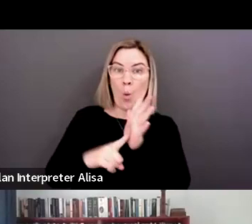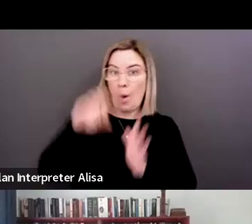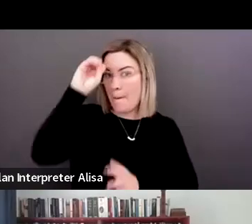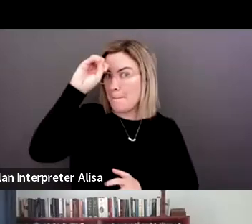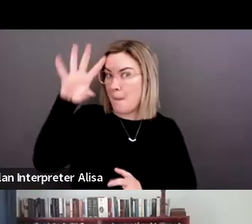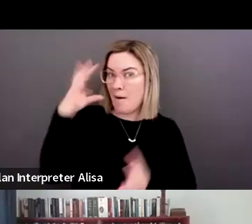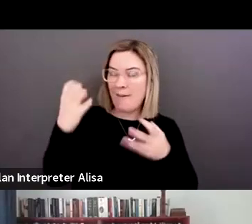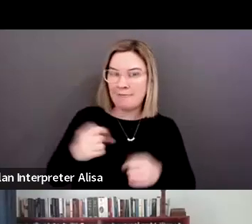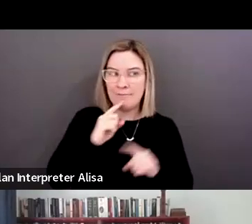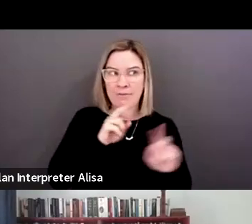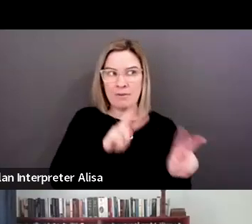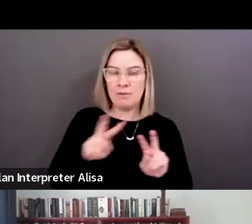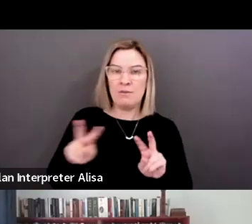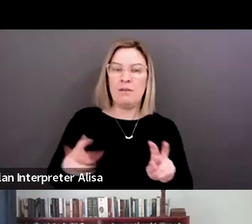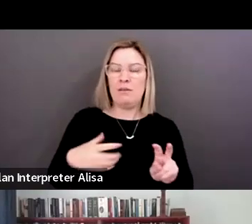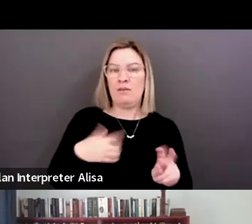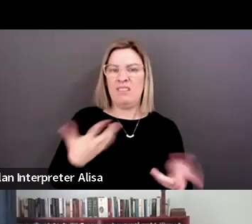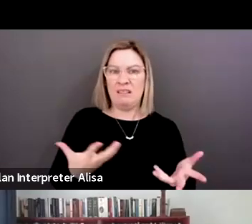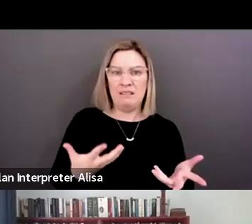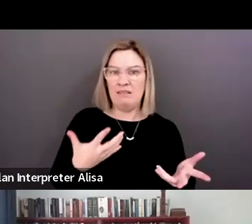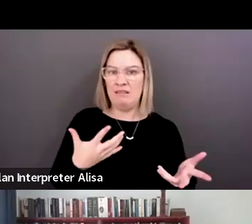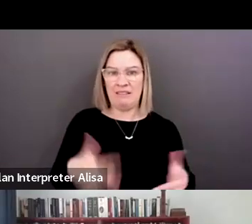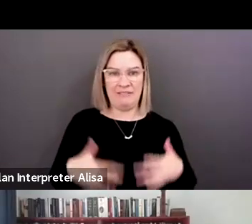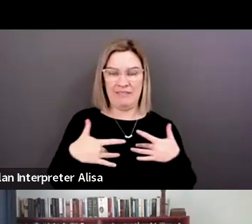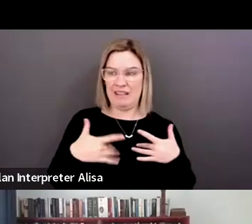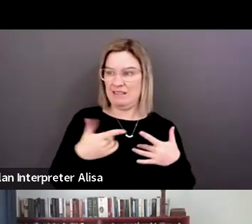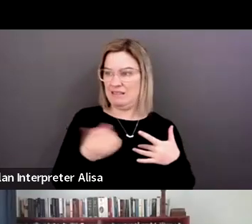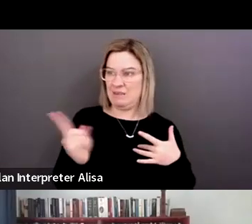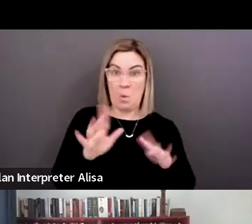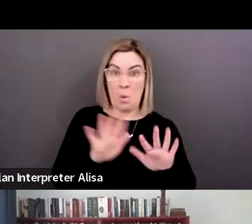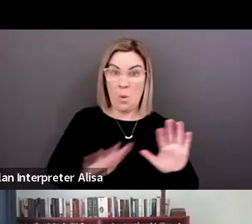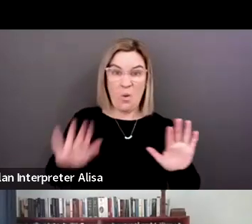the news it's like - new coal mine, or environmental destruction, or - and I